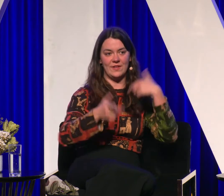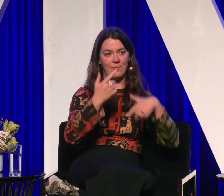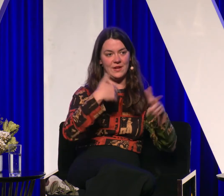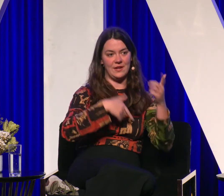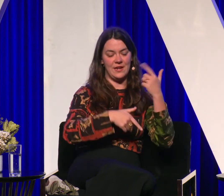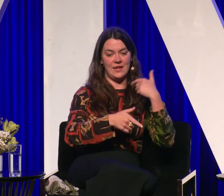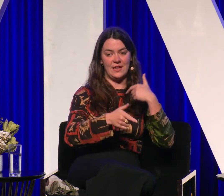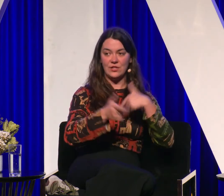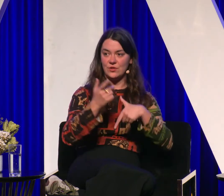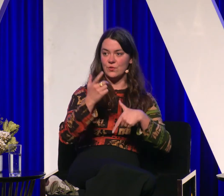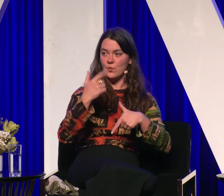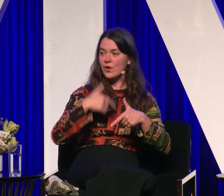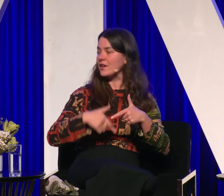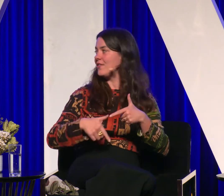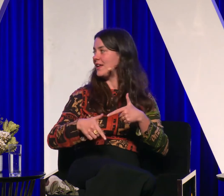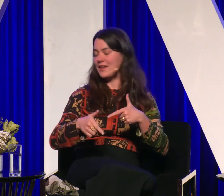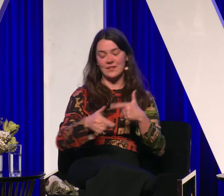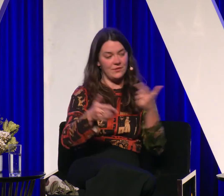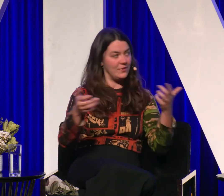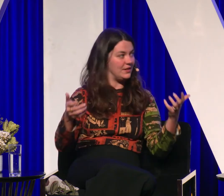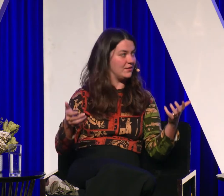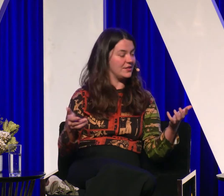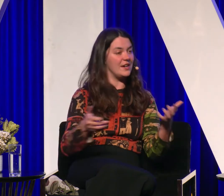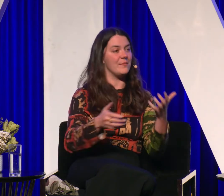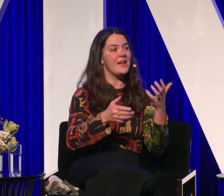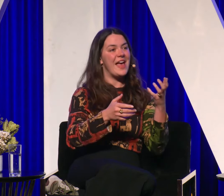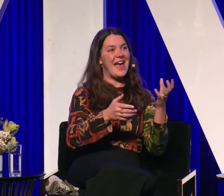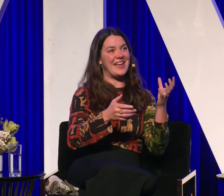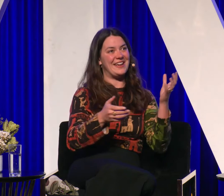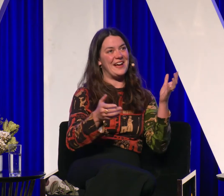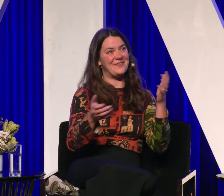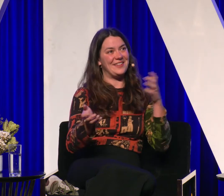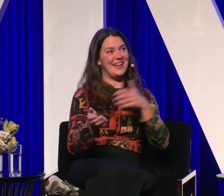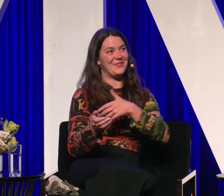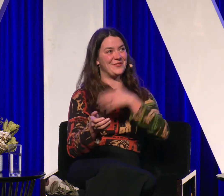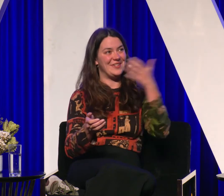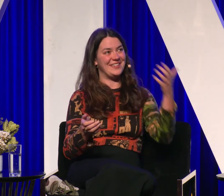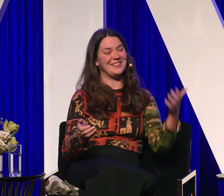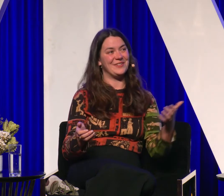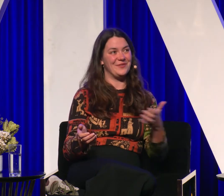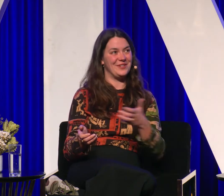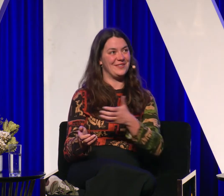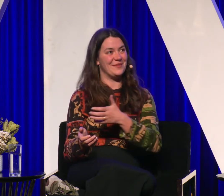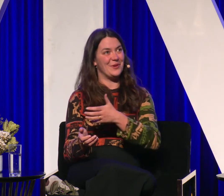happening into work and that takes a really long time. And after the last few years of just the most